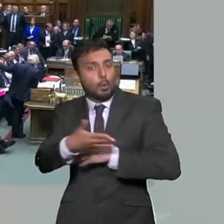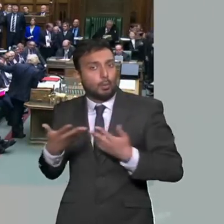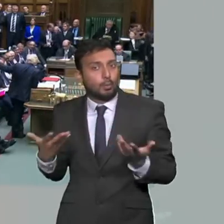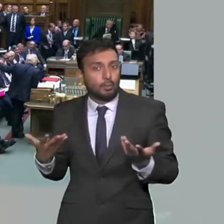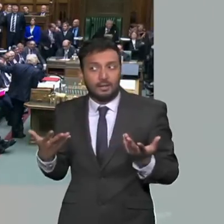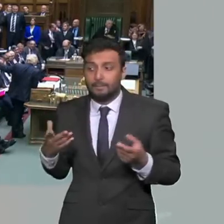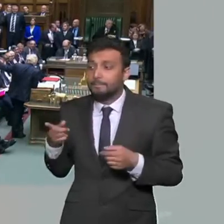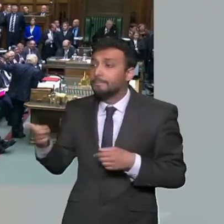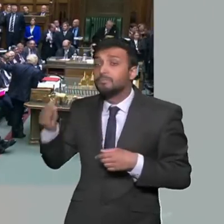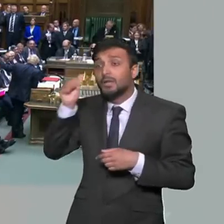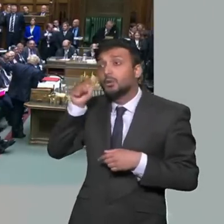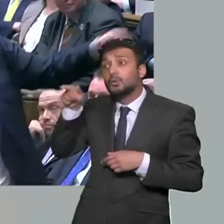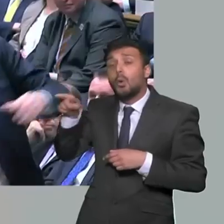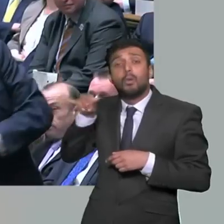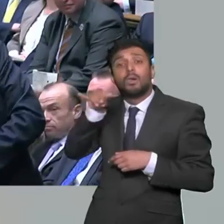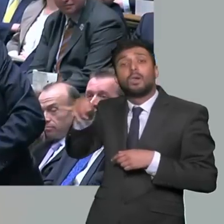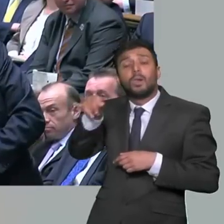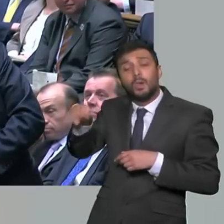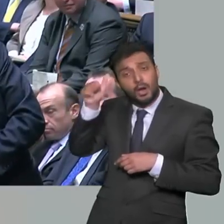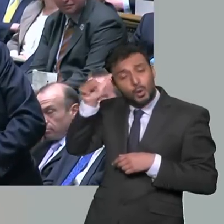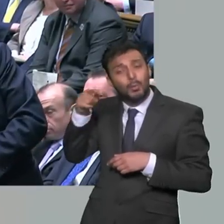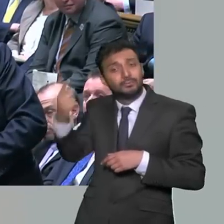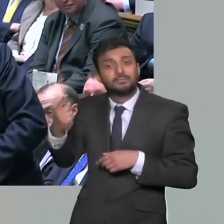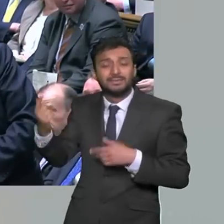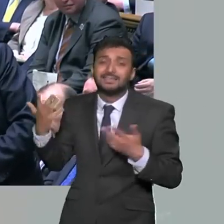Friend is not a cynic; he is one of nature’s idealists.